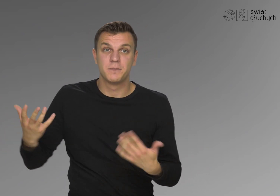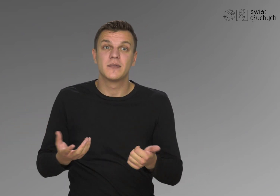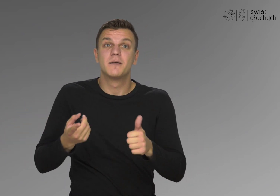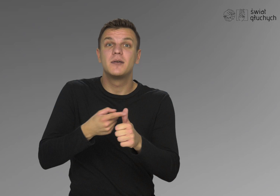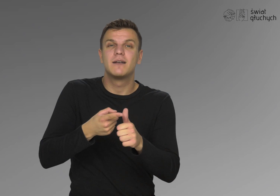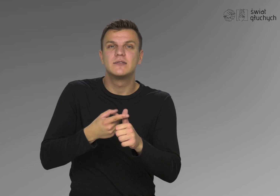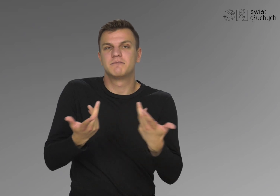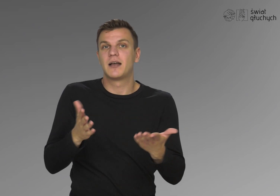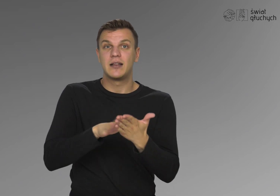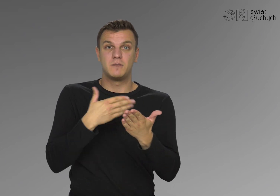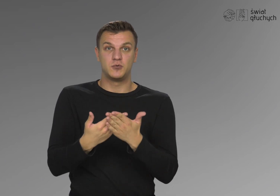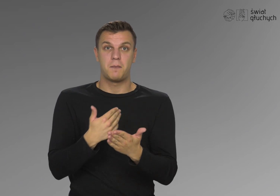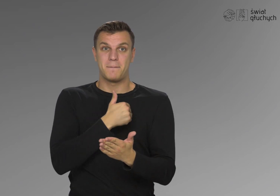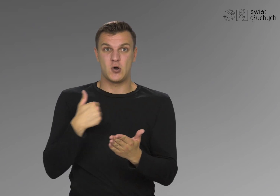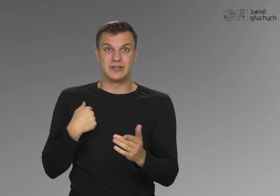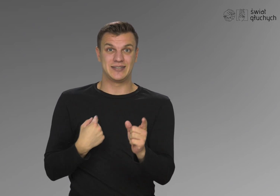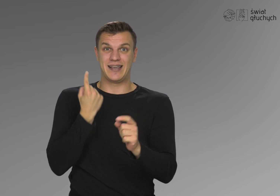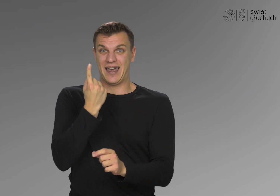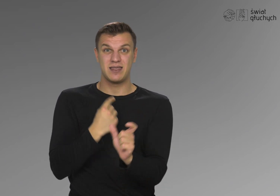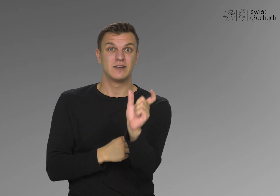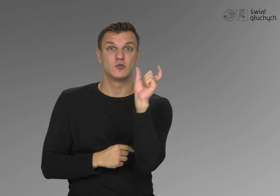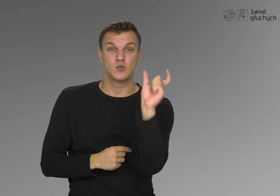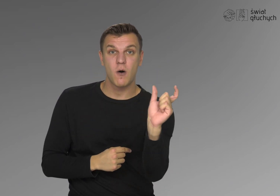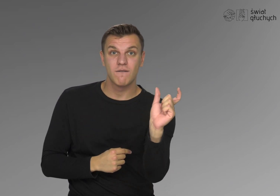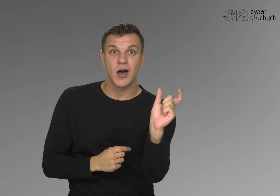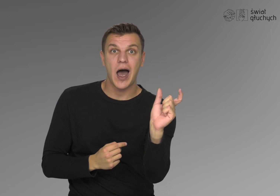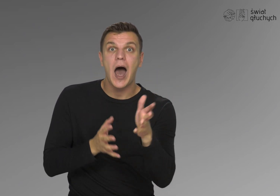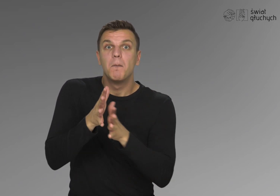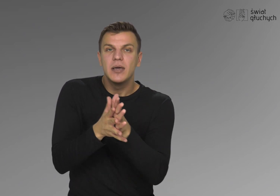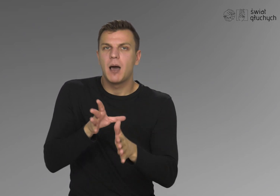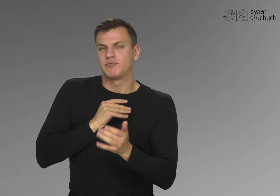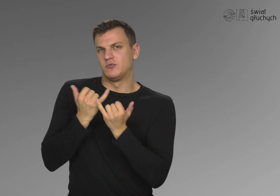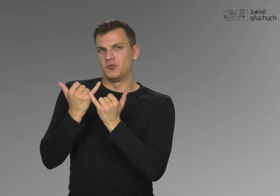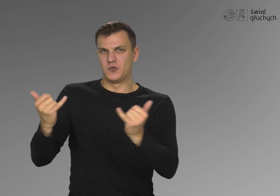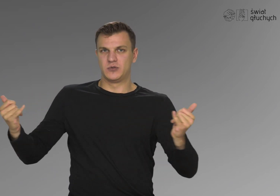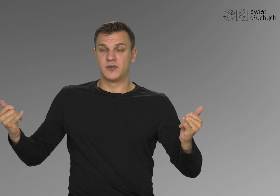The first group consists of cases where a single Polish word has multiple signs.